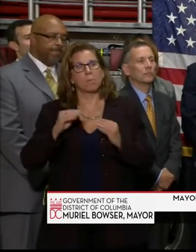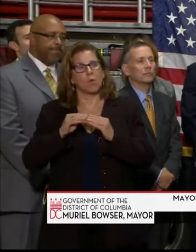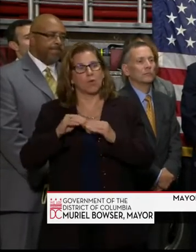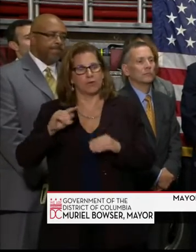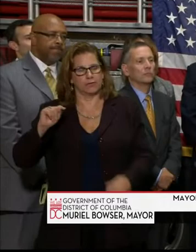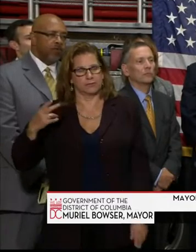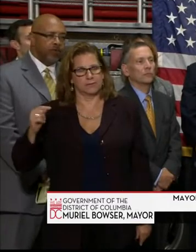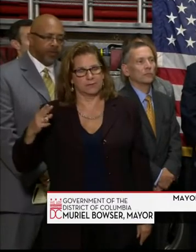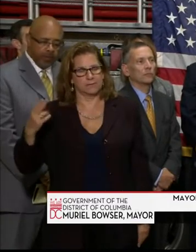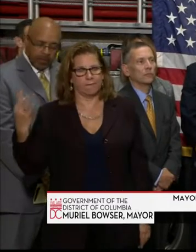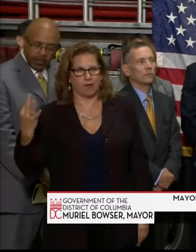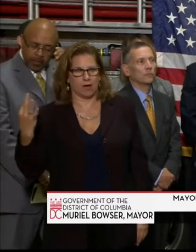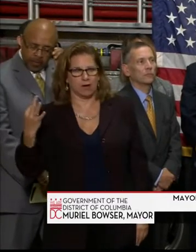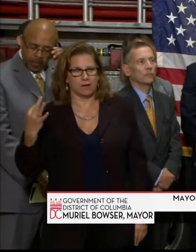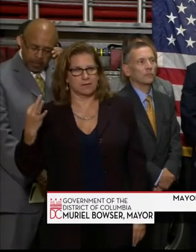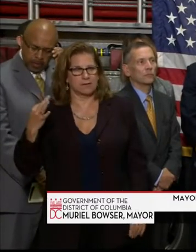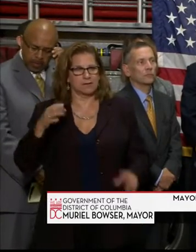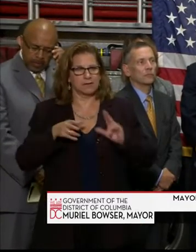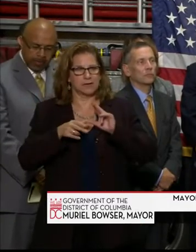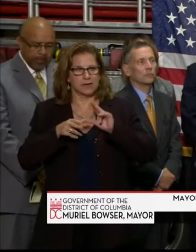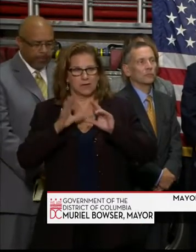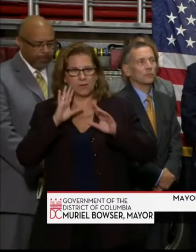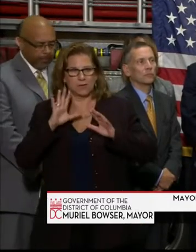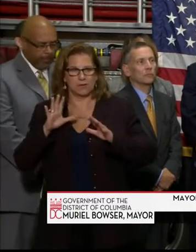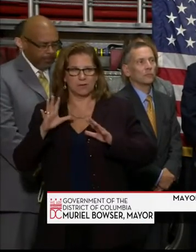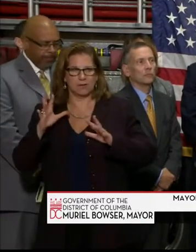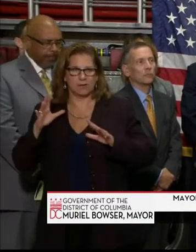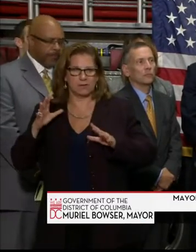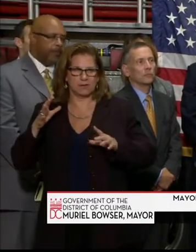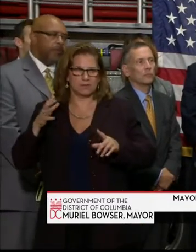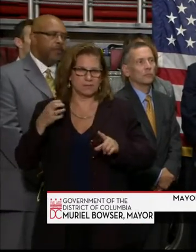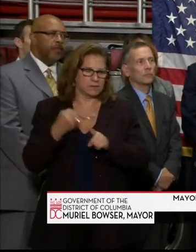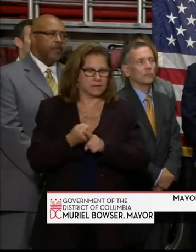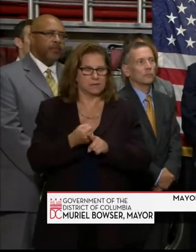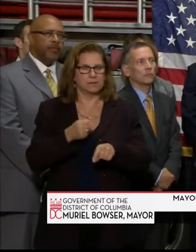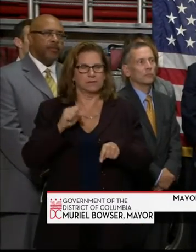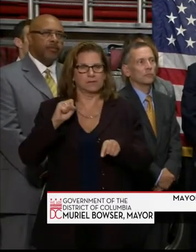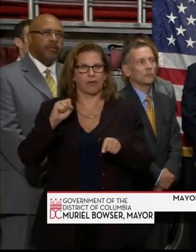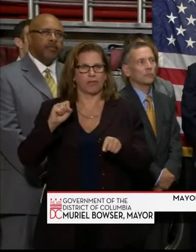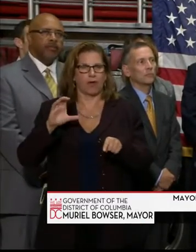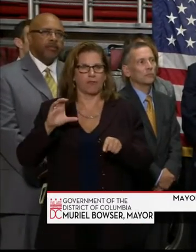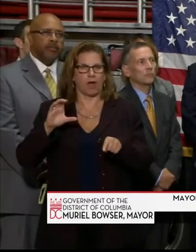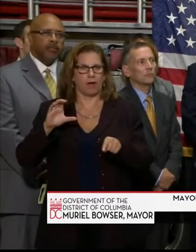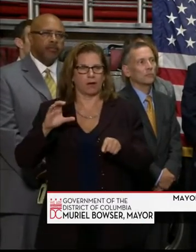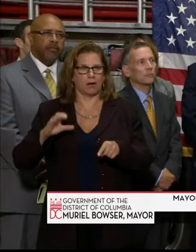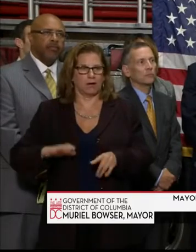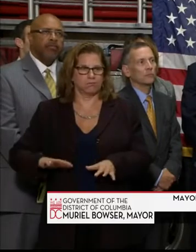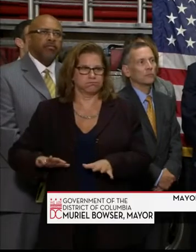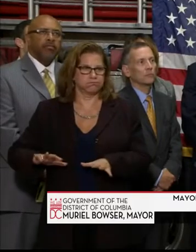FLORENCE MAKES LANDFALL IN THE CAROLINAS. THERE IS, ACCORDING TO THE NATIONAL WEATHER SERVICE, 95%